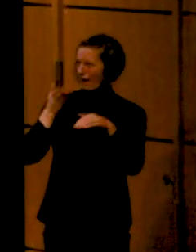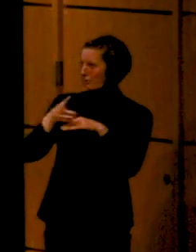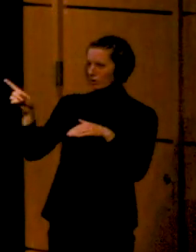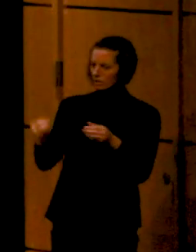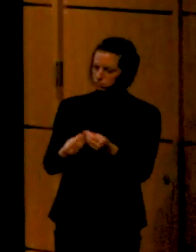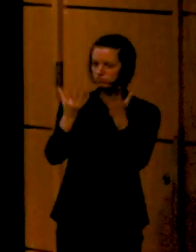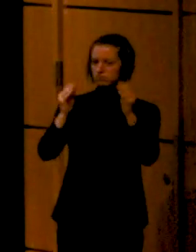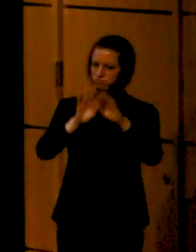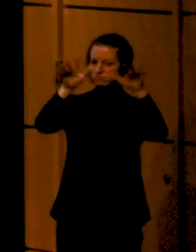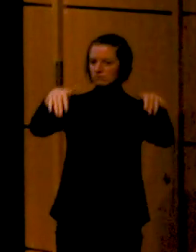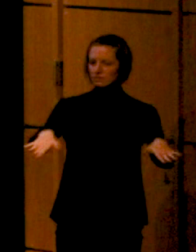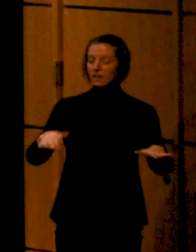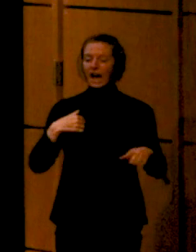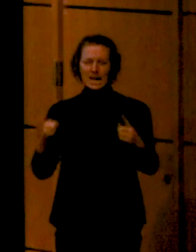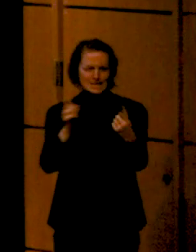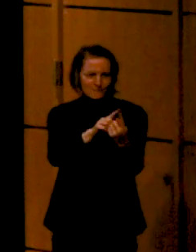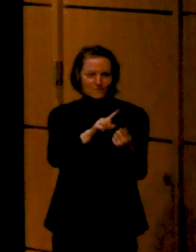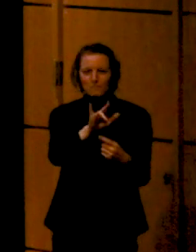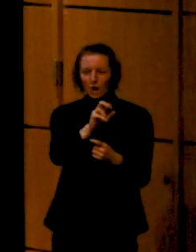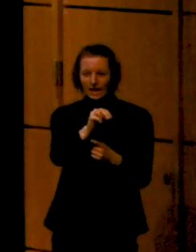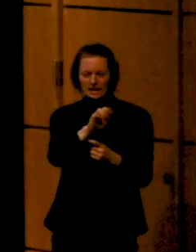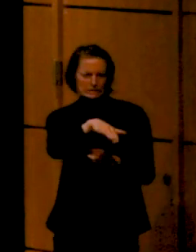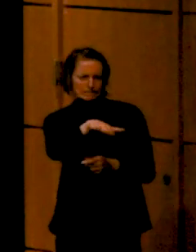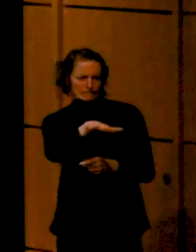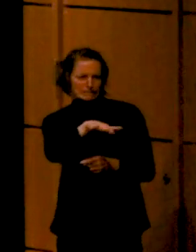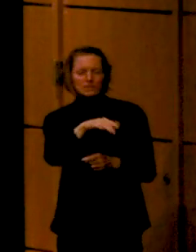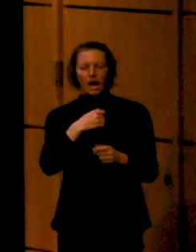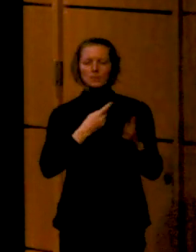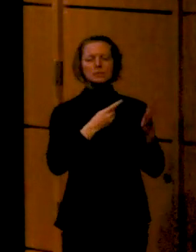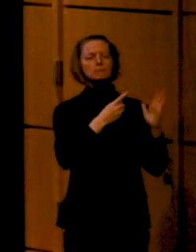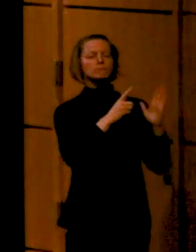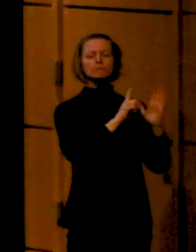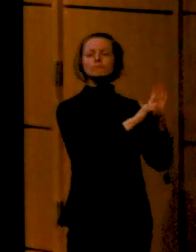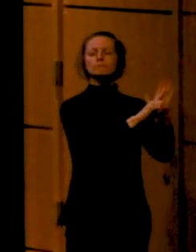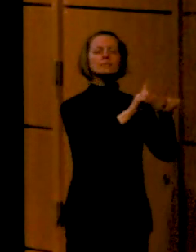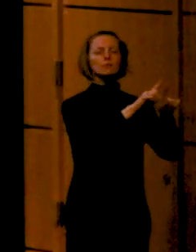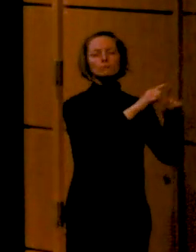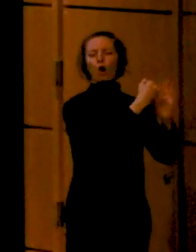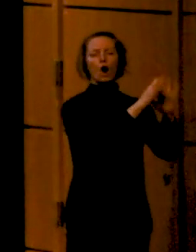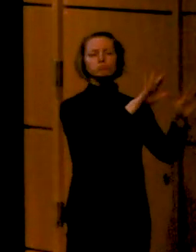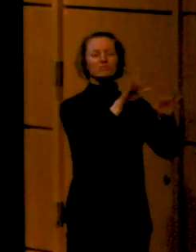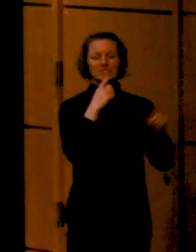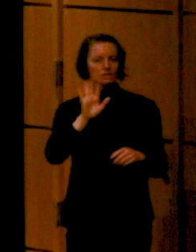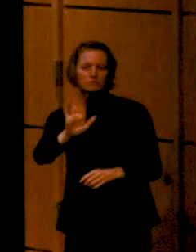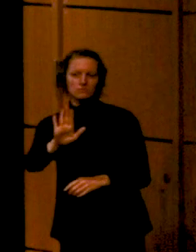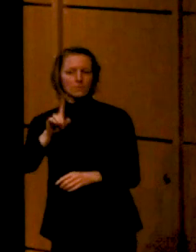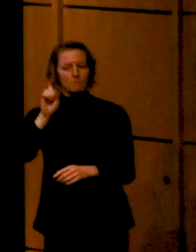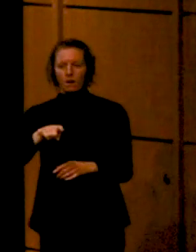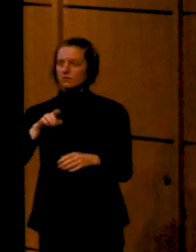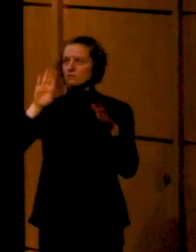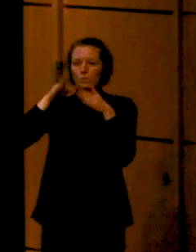to Brian and we quickly determined to shift to do the more relevant show for our museum.